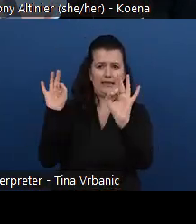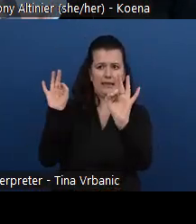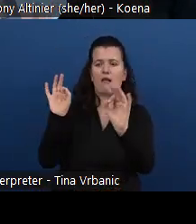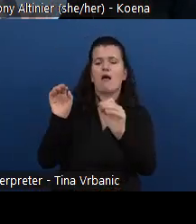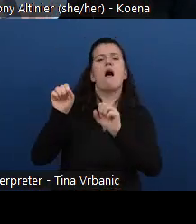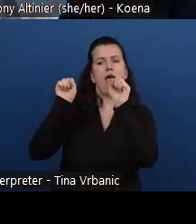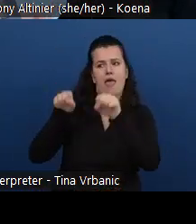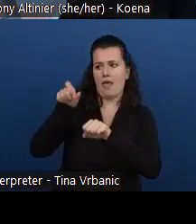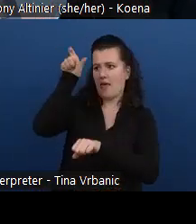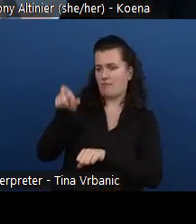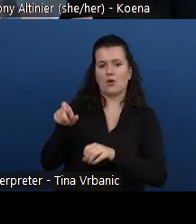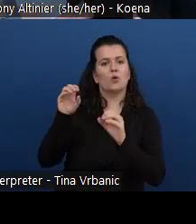not disabled.